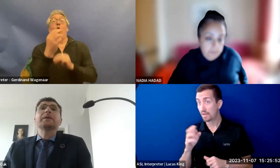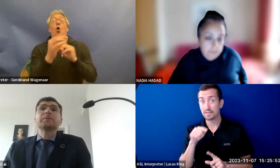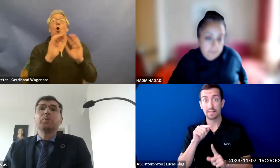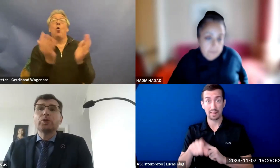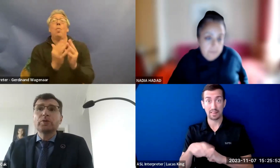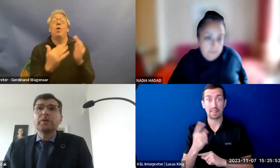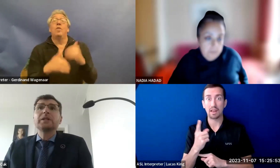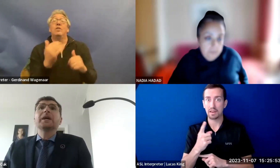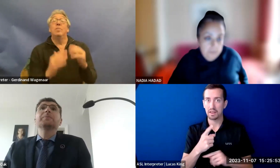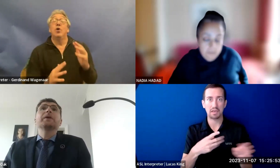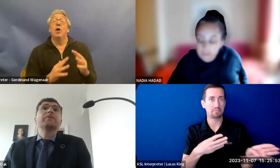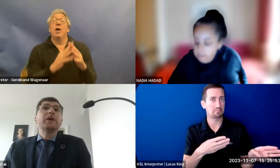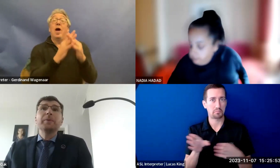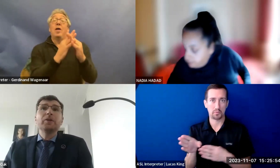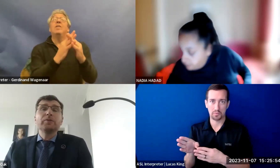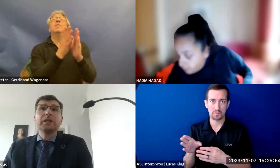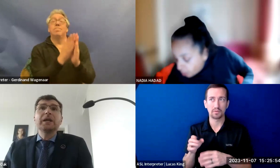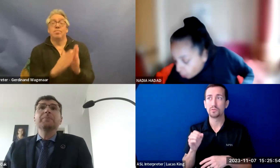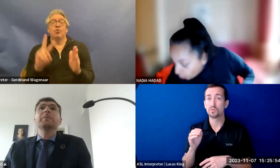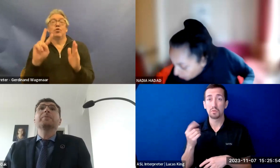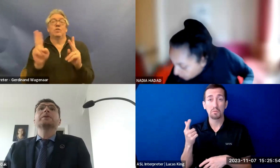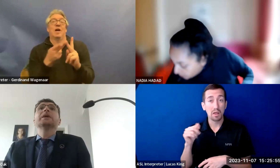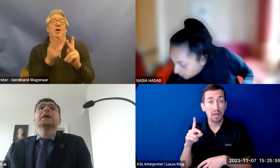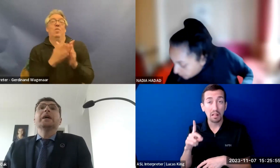By support of the GLAD, by family of GLAD members